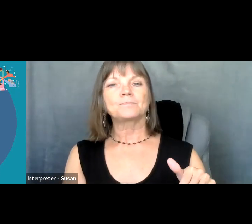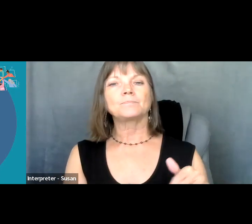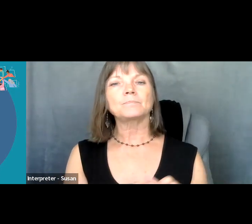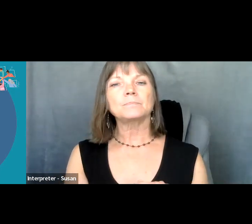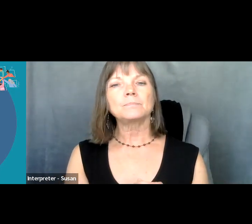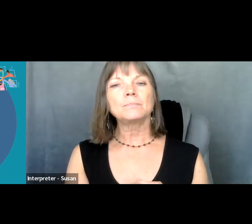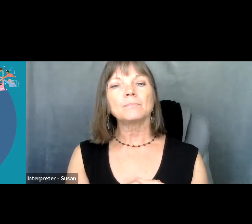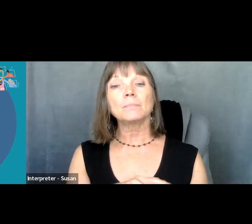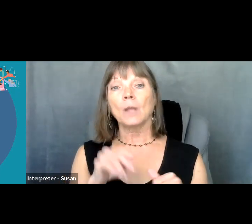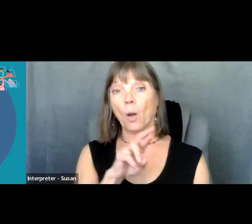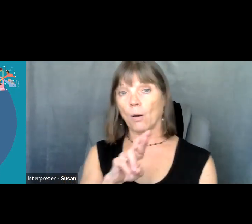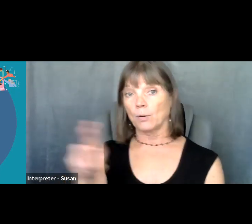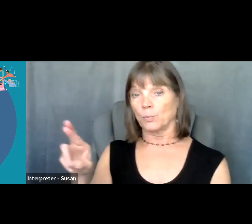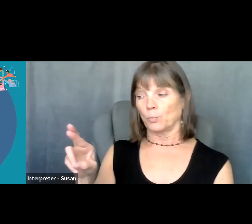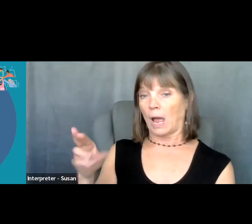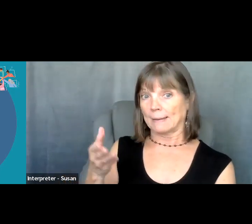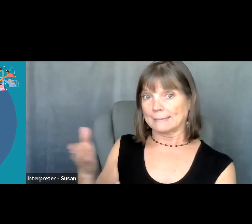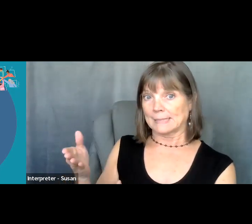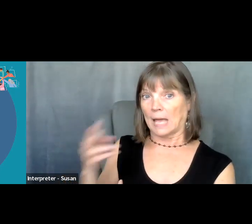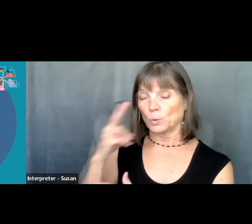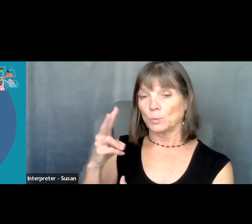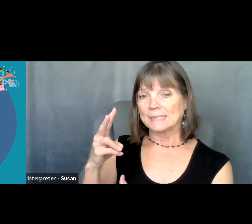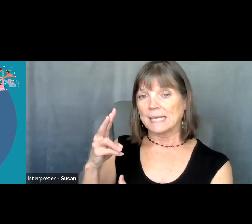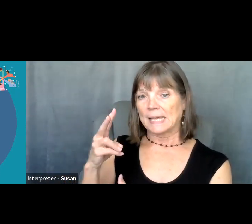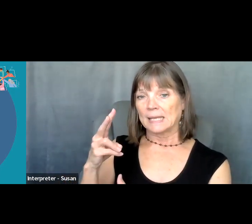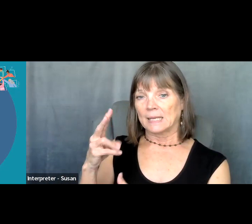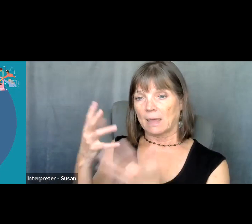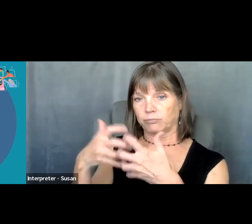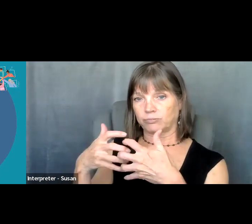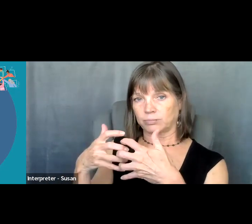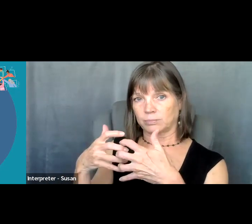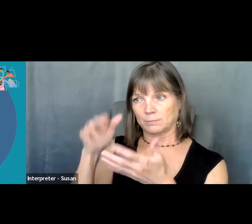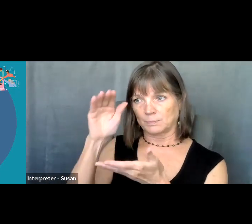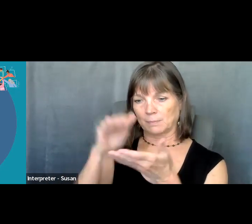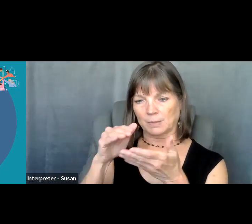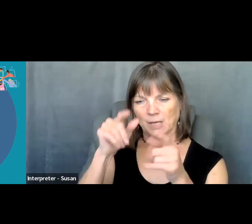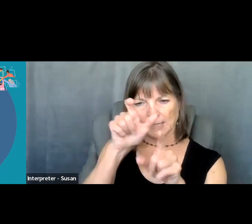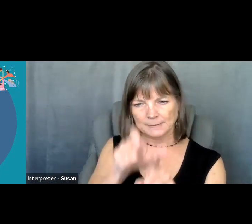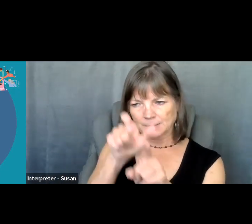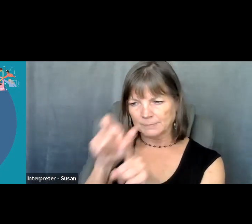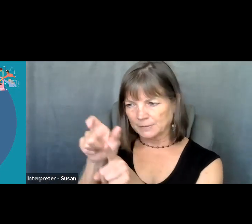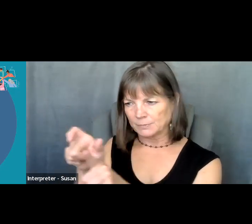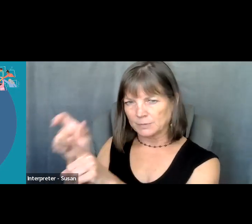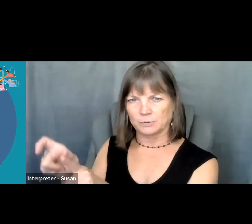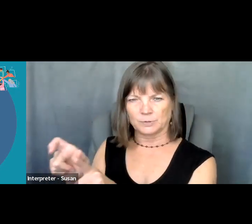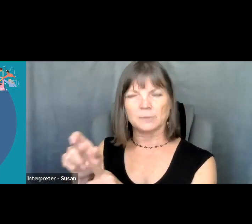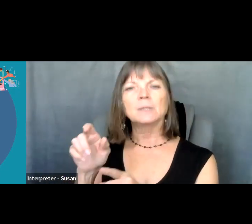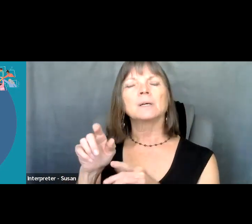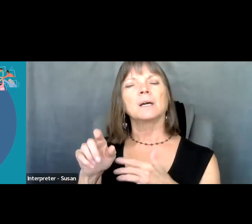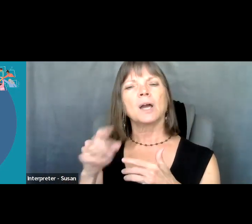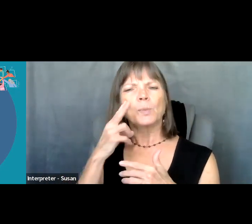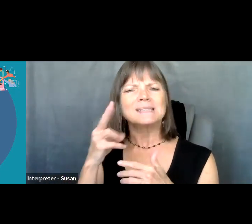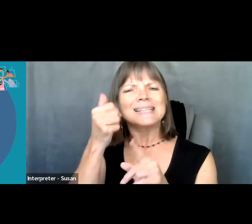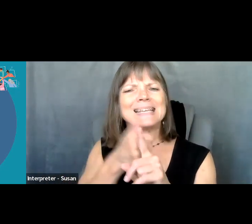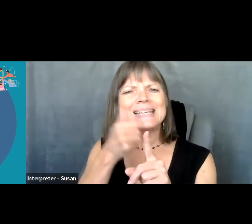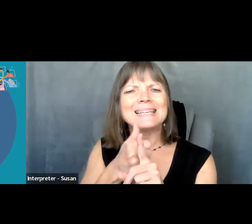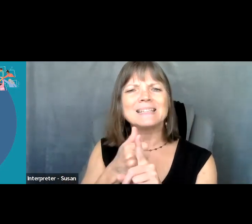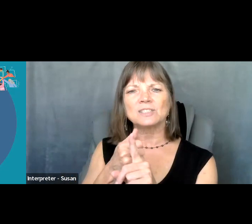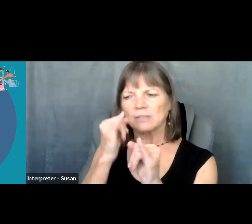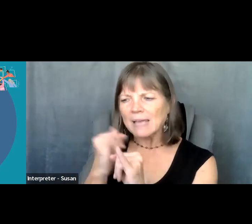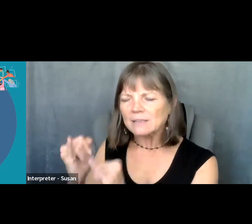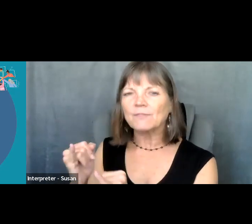Kelly Crosbie (she/her): on the right hand side, you see the metric broken down, and you'll see the same for every metric You'll see the measure broken down by each individual